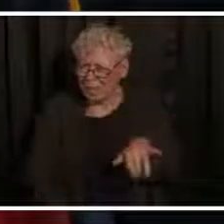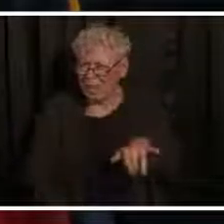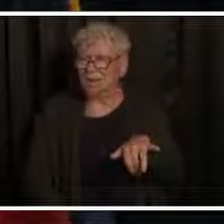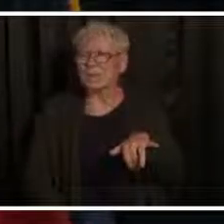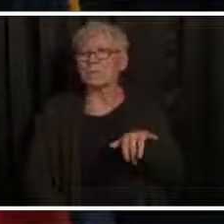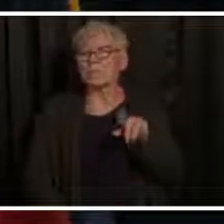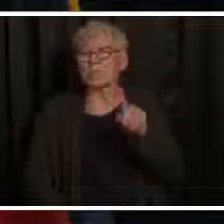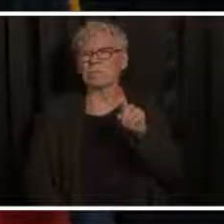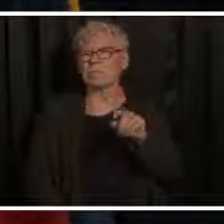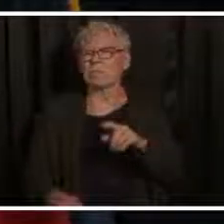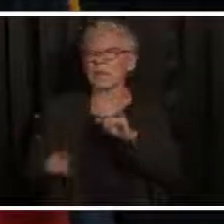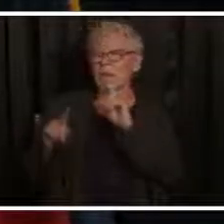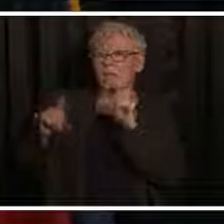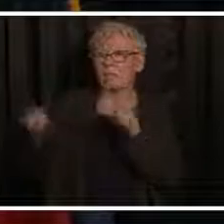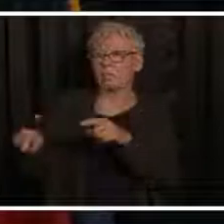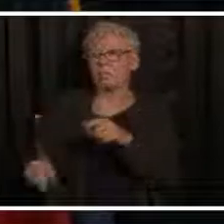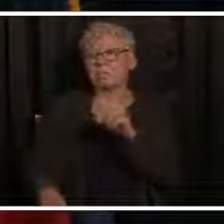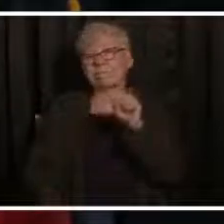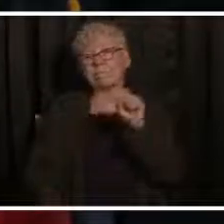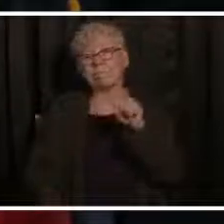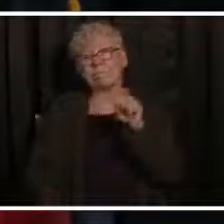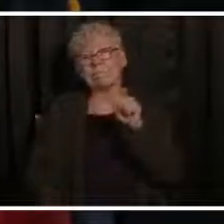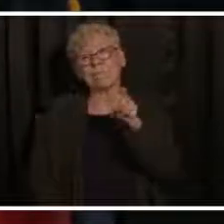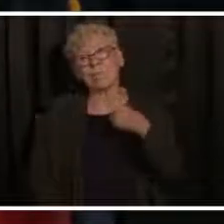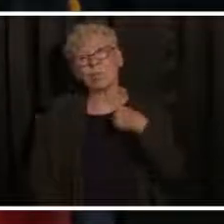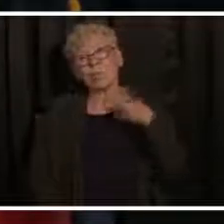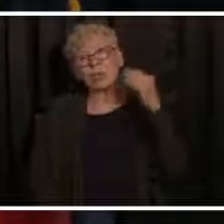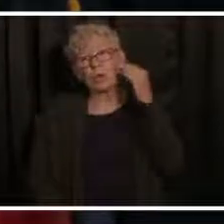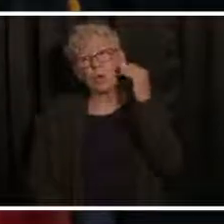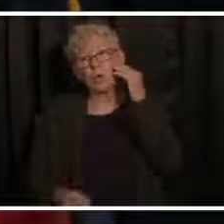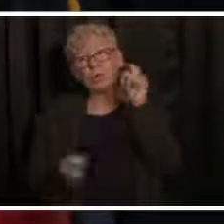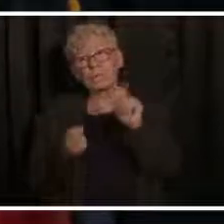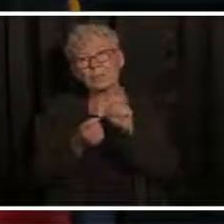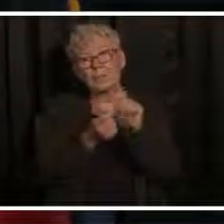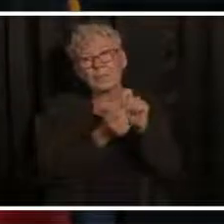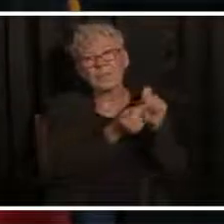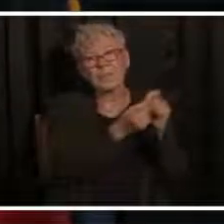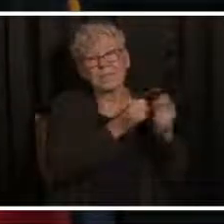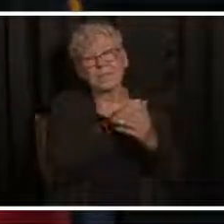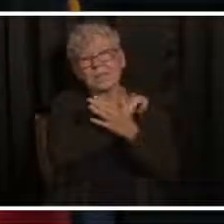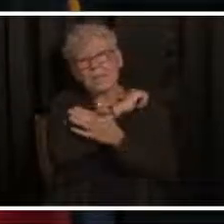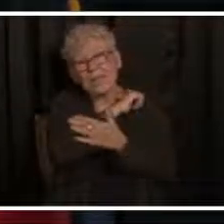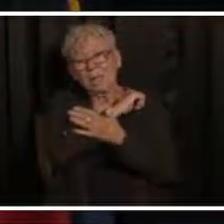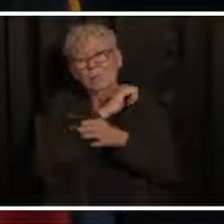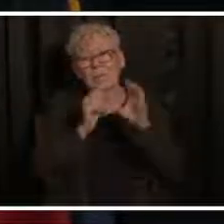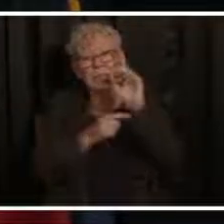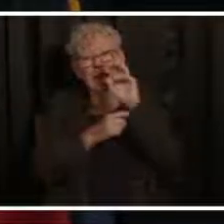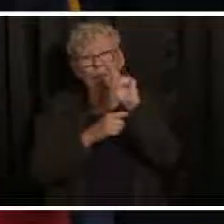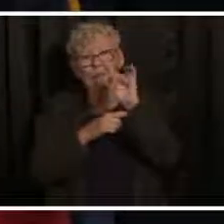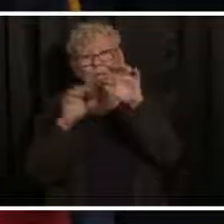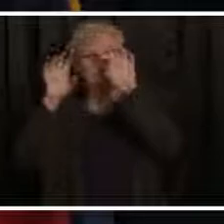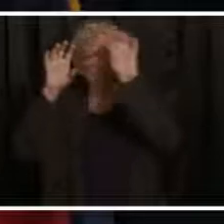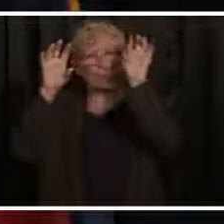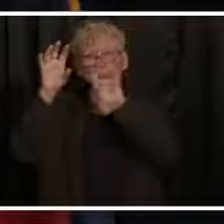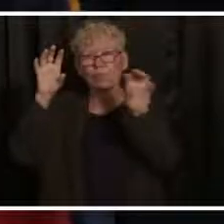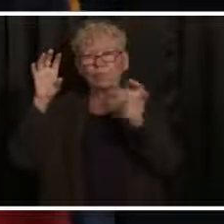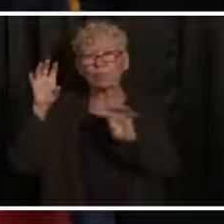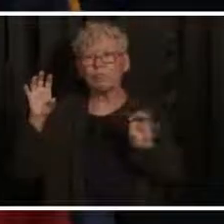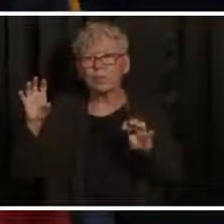I mean, we we have the breakdown by county uh just with the sheer numbers that we have while the rates of